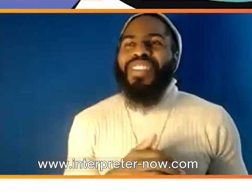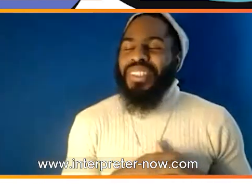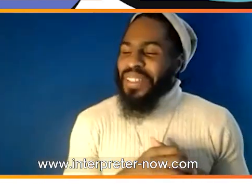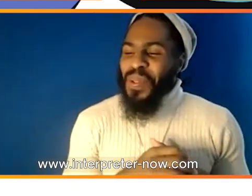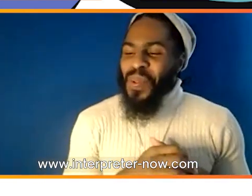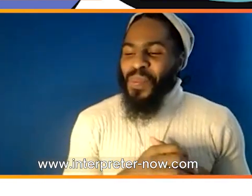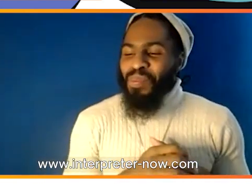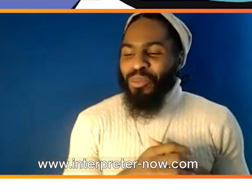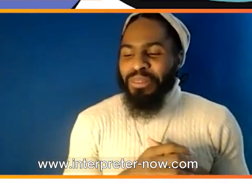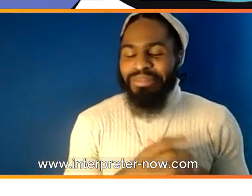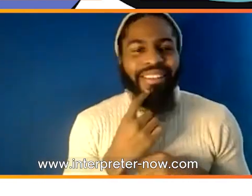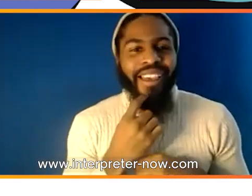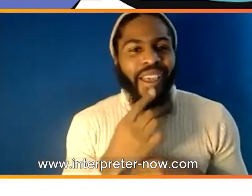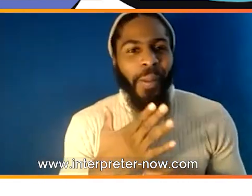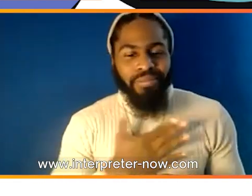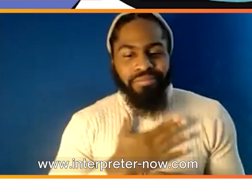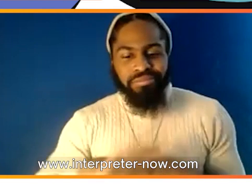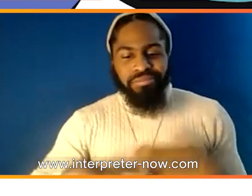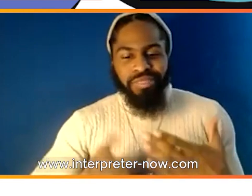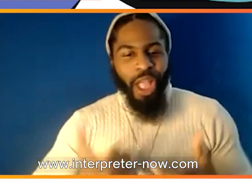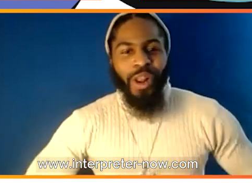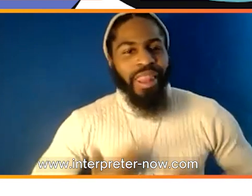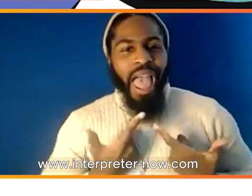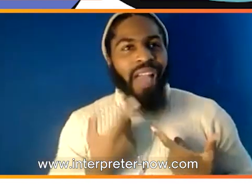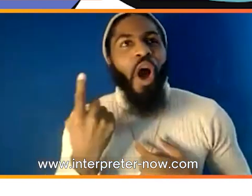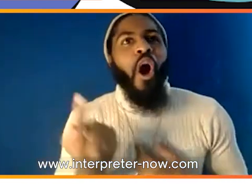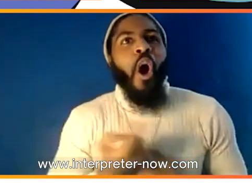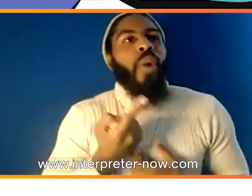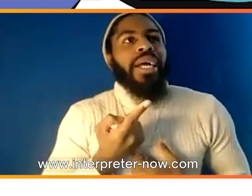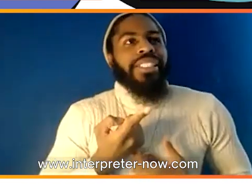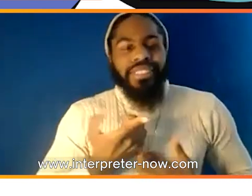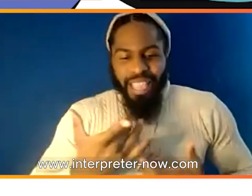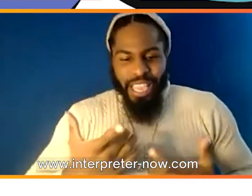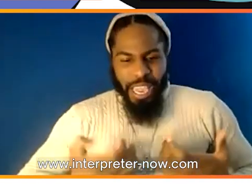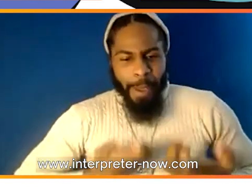IQ. I feel like I'm good at reading people in the room and what people are looking to